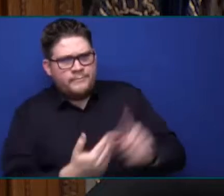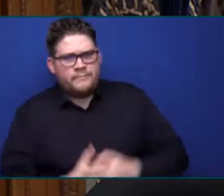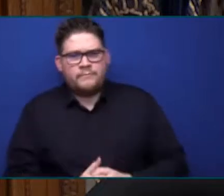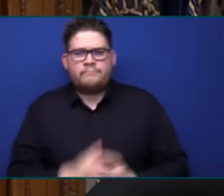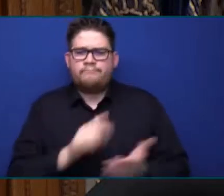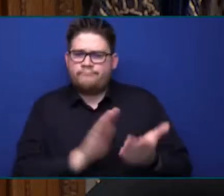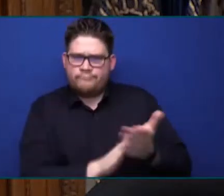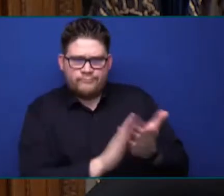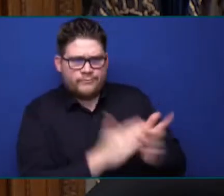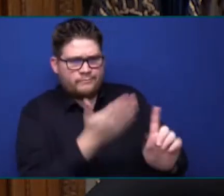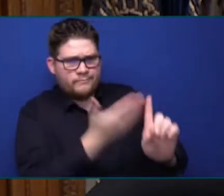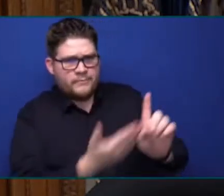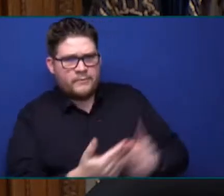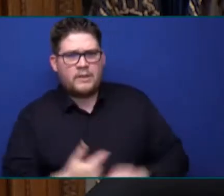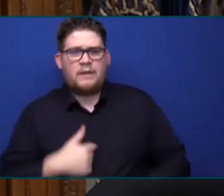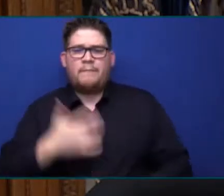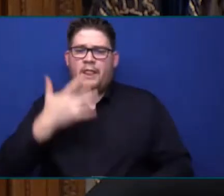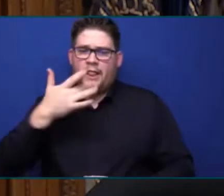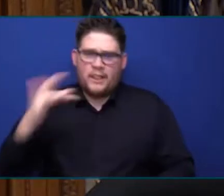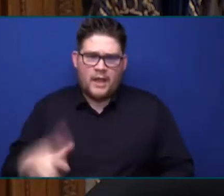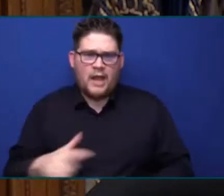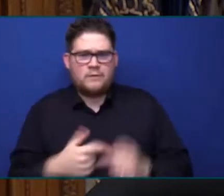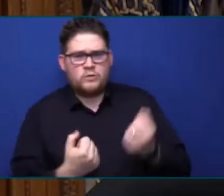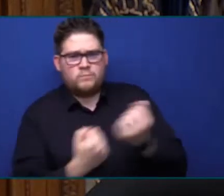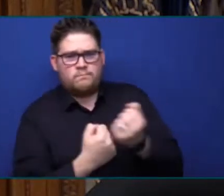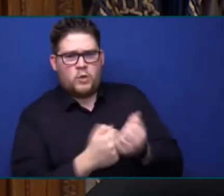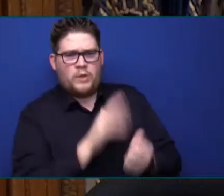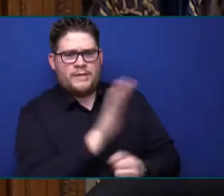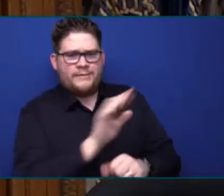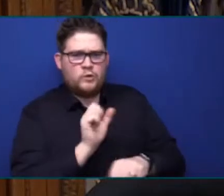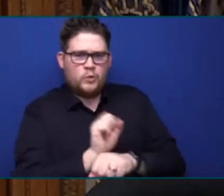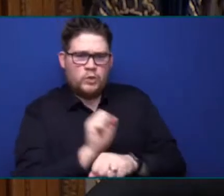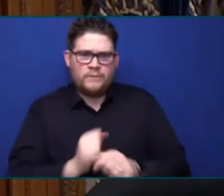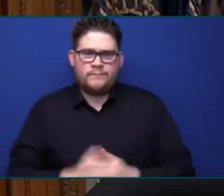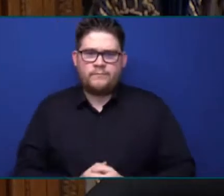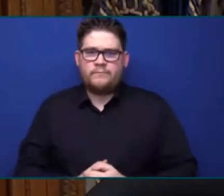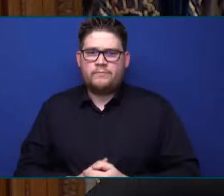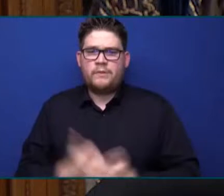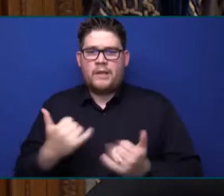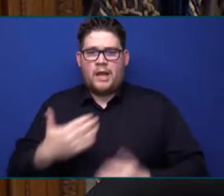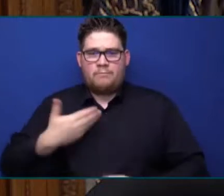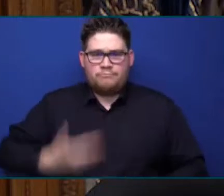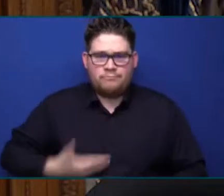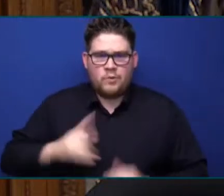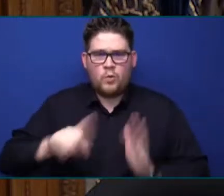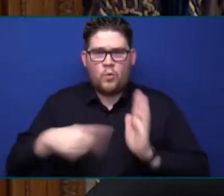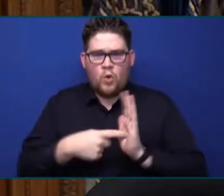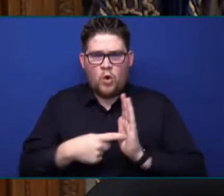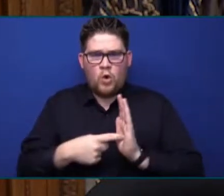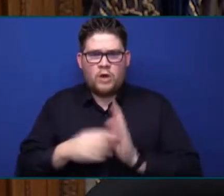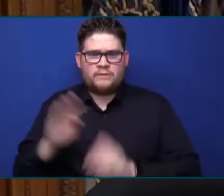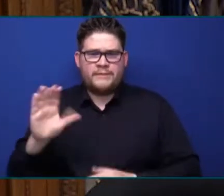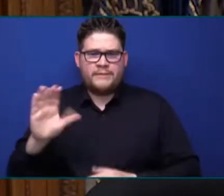B.C.’s Parliamentary Secretary for Accessibility. In fall 2019, Shane and our amazing staff in the